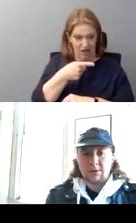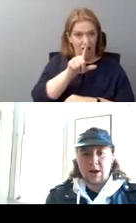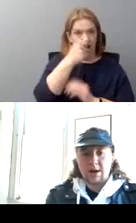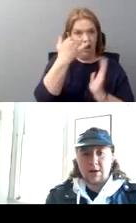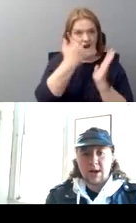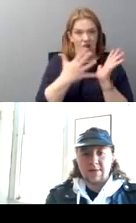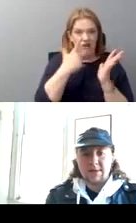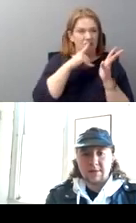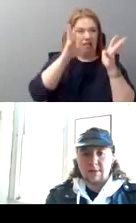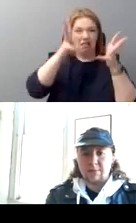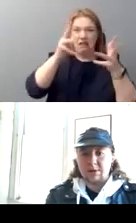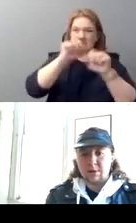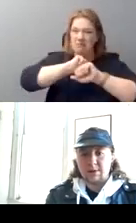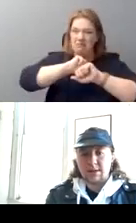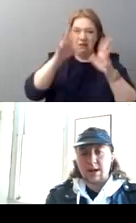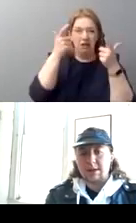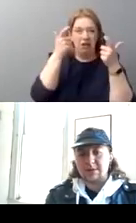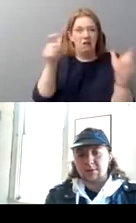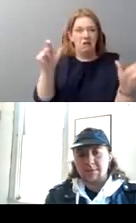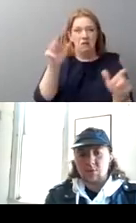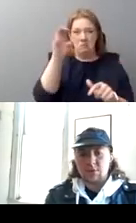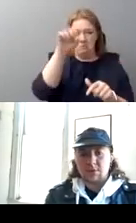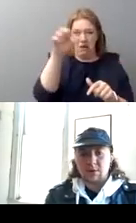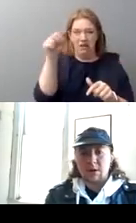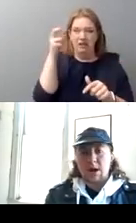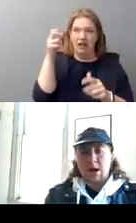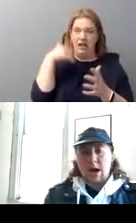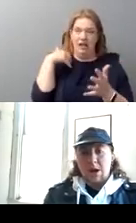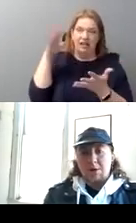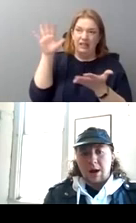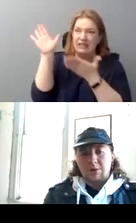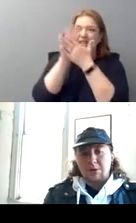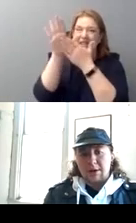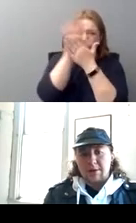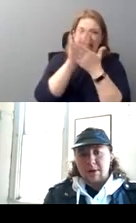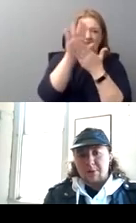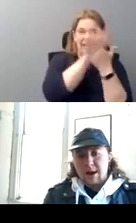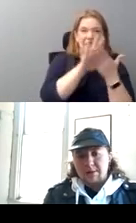dragging out a heavy safe and punch press that scraped the wood floor. Ireland later put up flaps